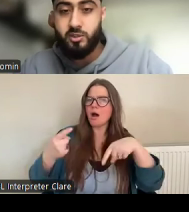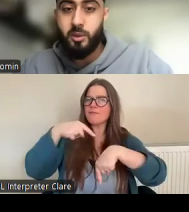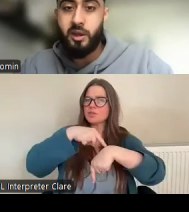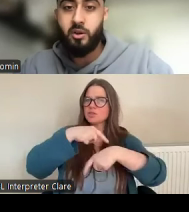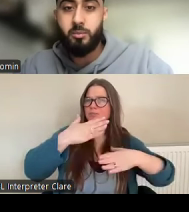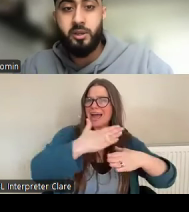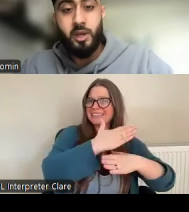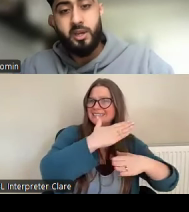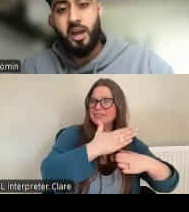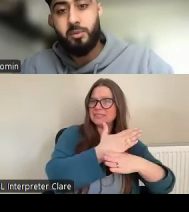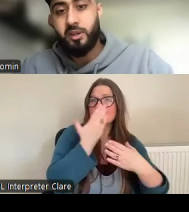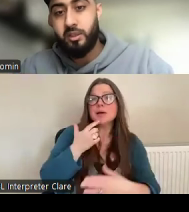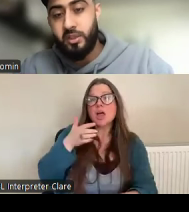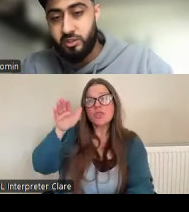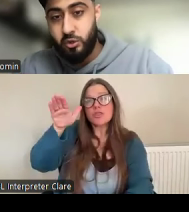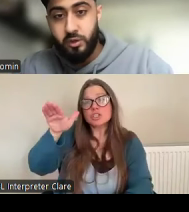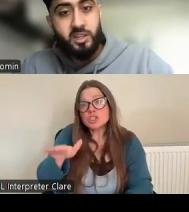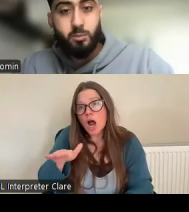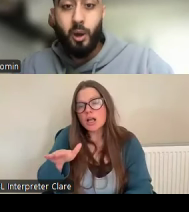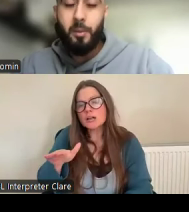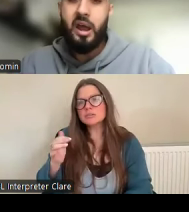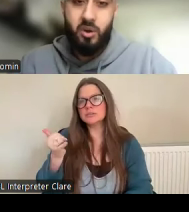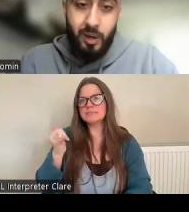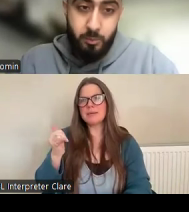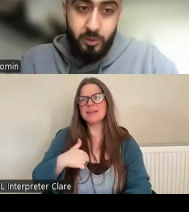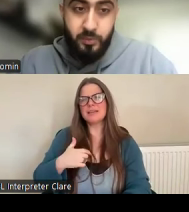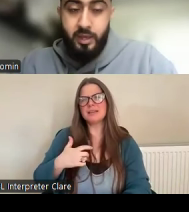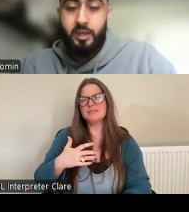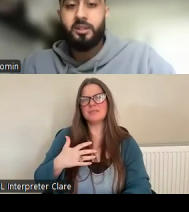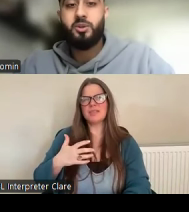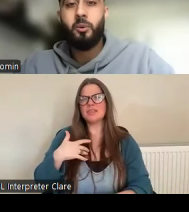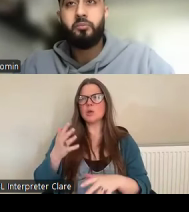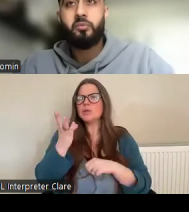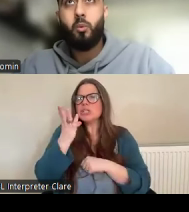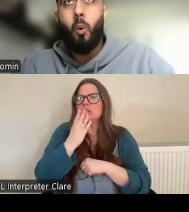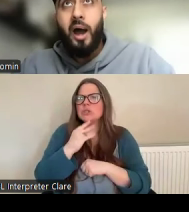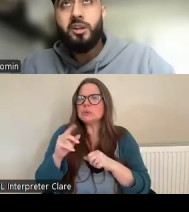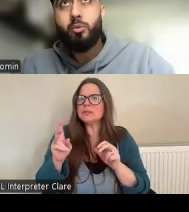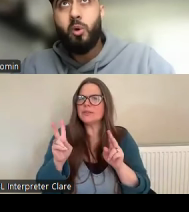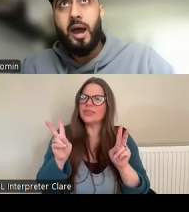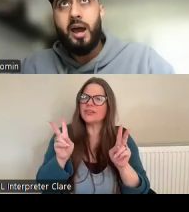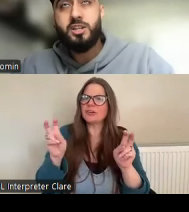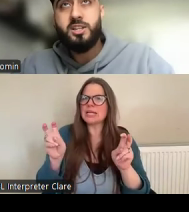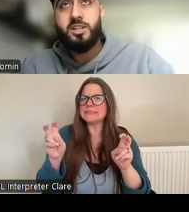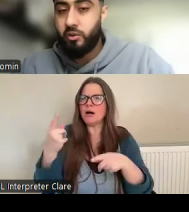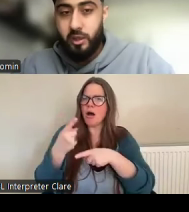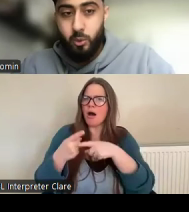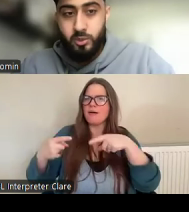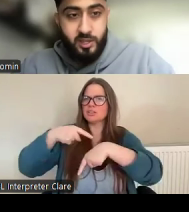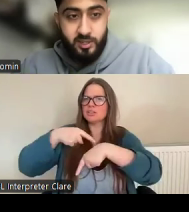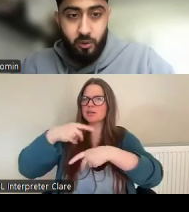or they might not be typing in things to do for kids, but a parent might be. Why do we want to actually segregate those things out?